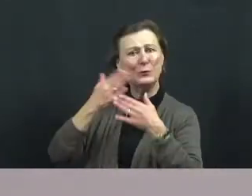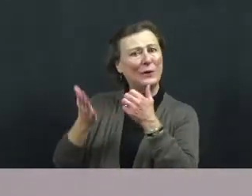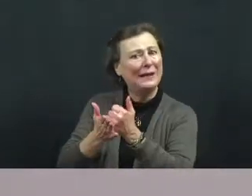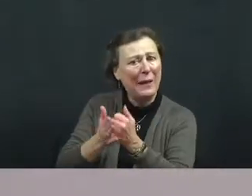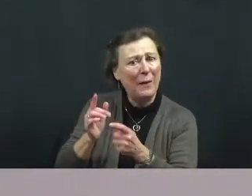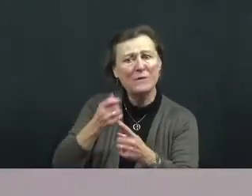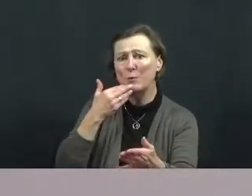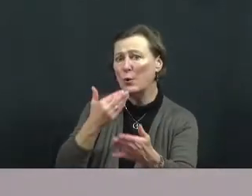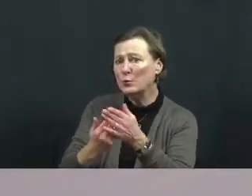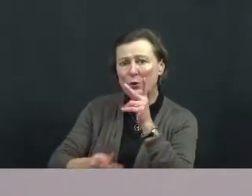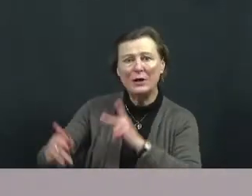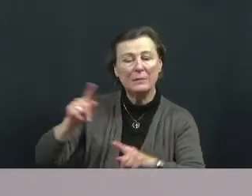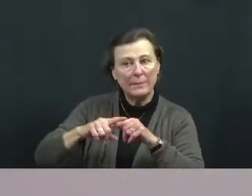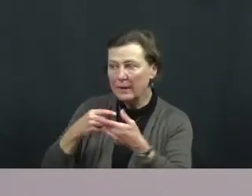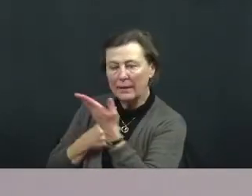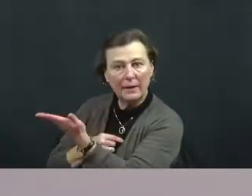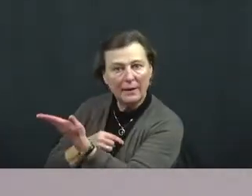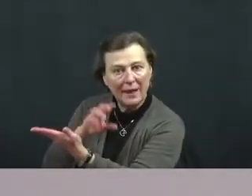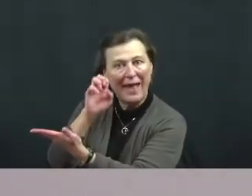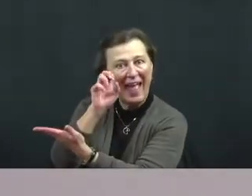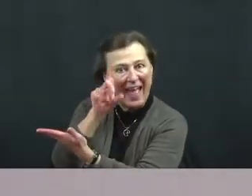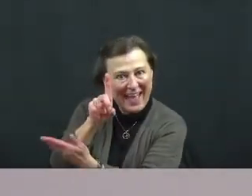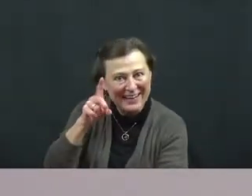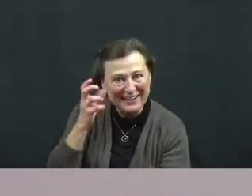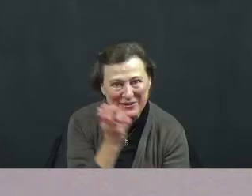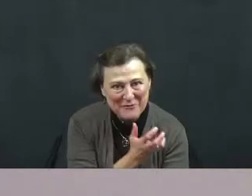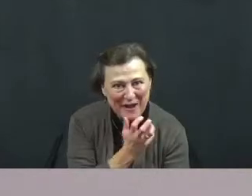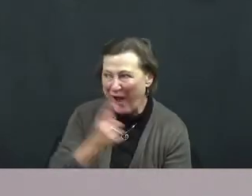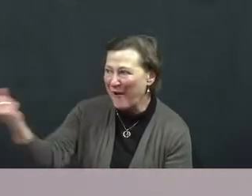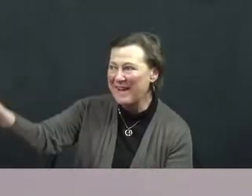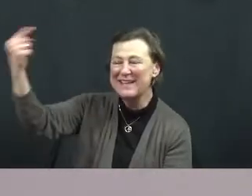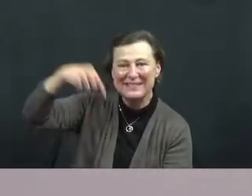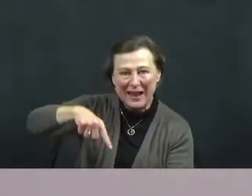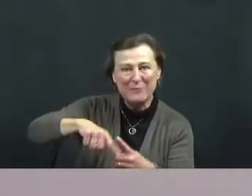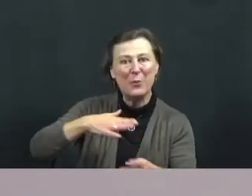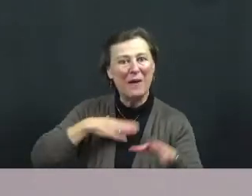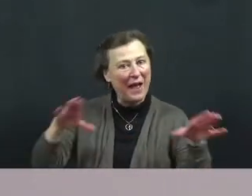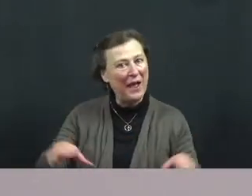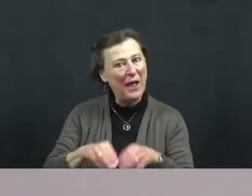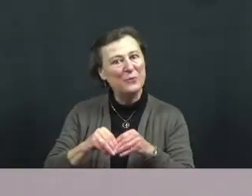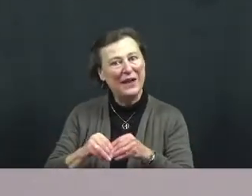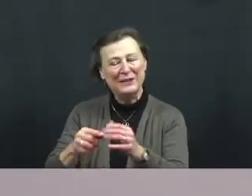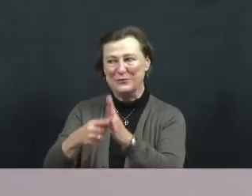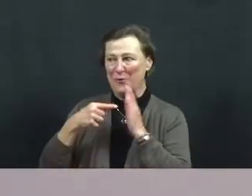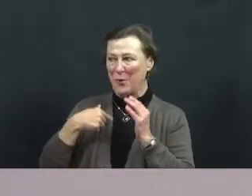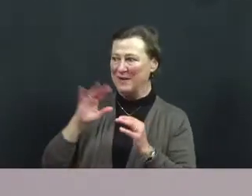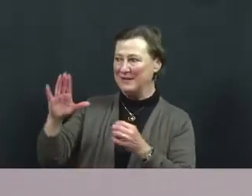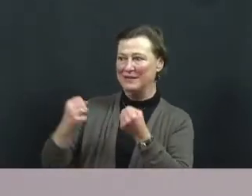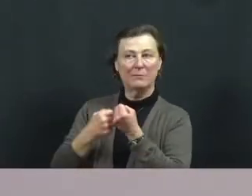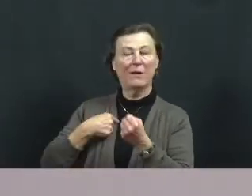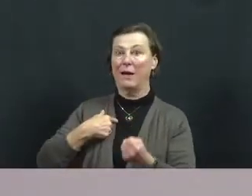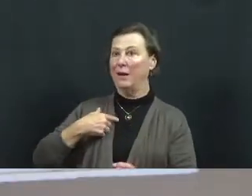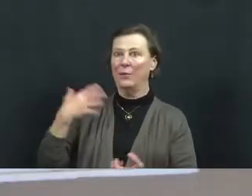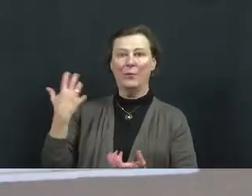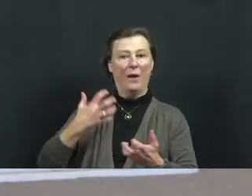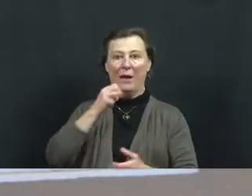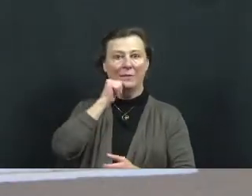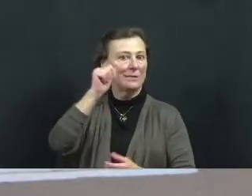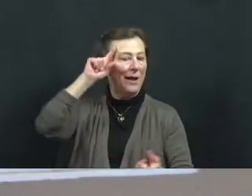But, Ed coming to my wedding to show his support had not been on my radar.